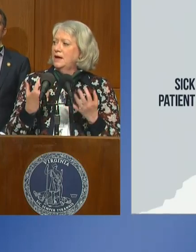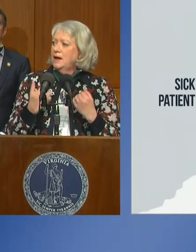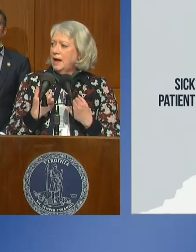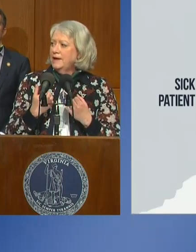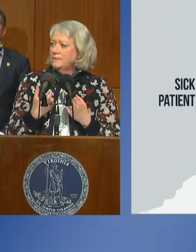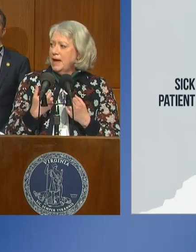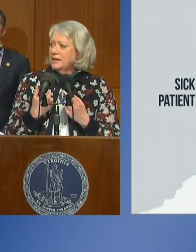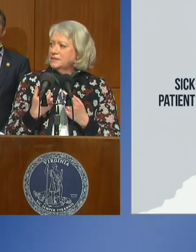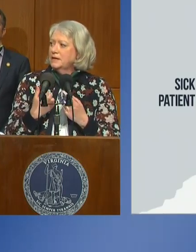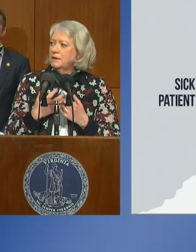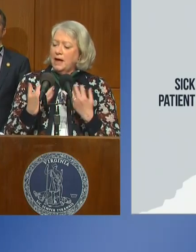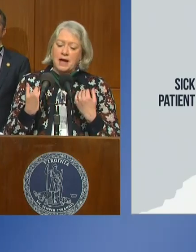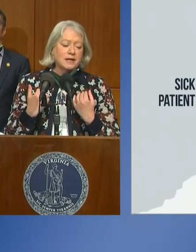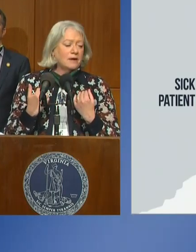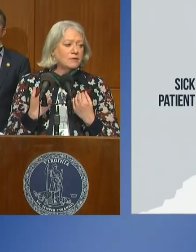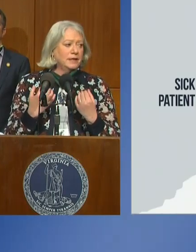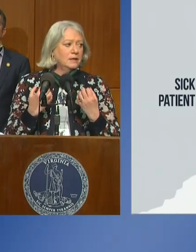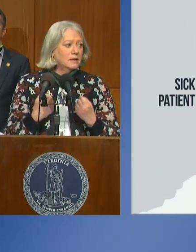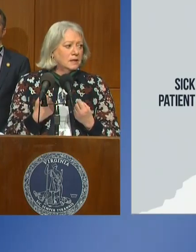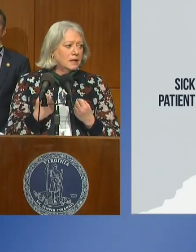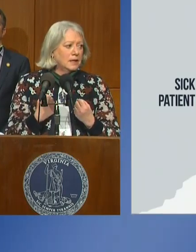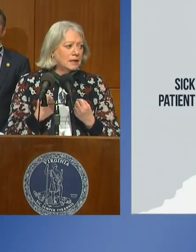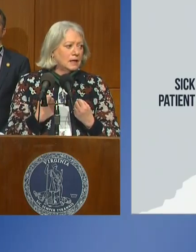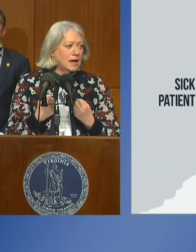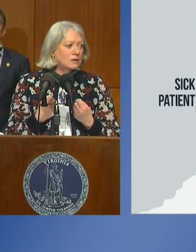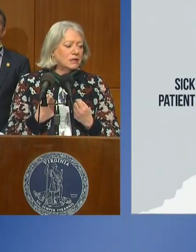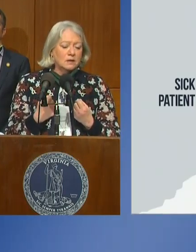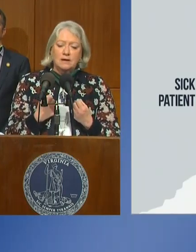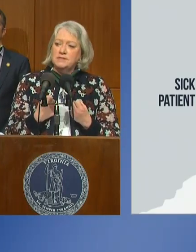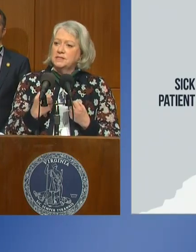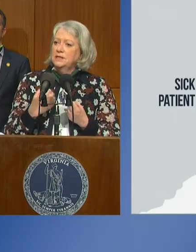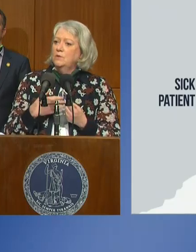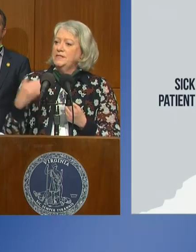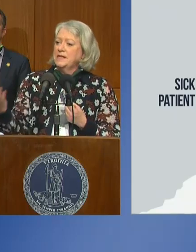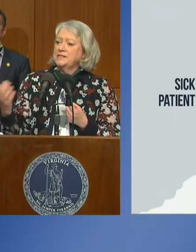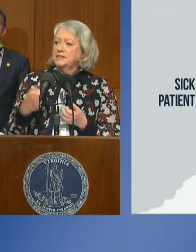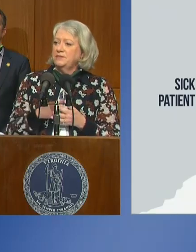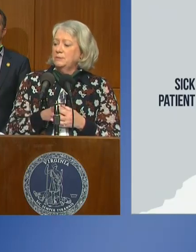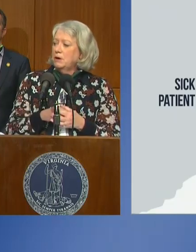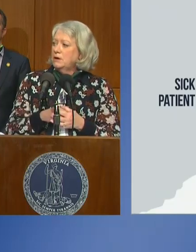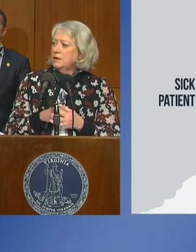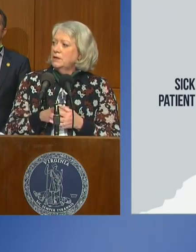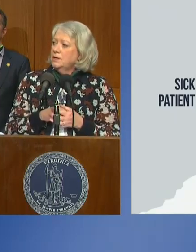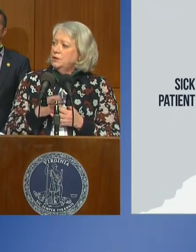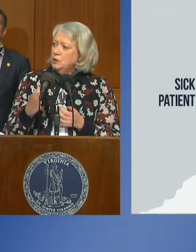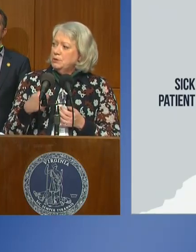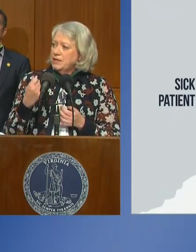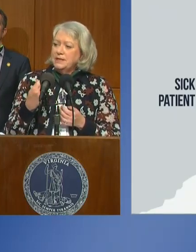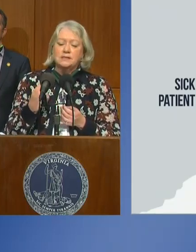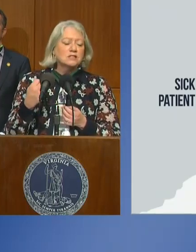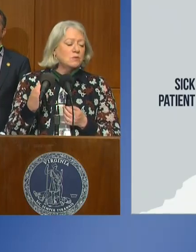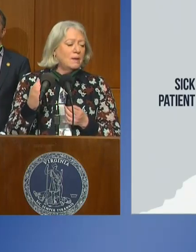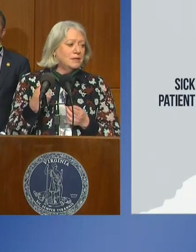SEE HIM OUT NEW. READ AND